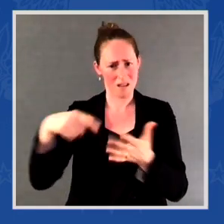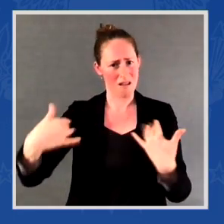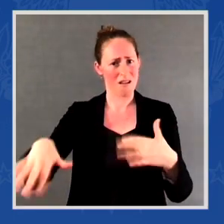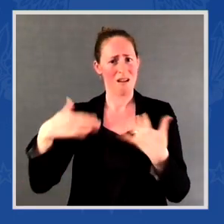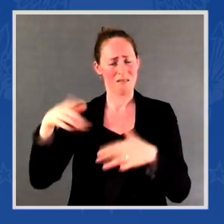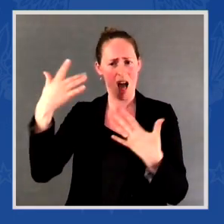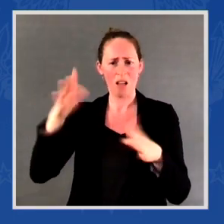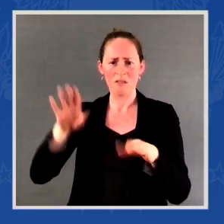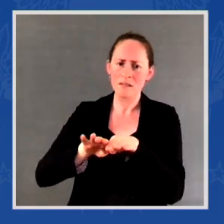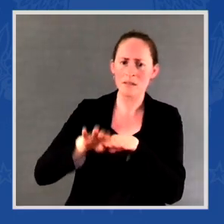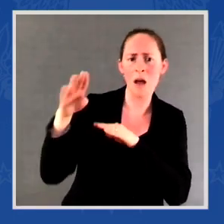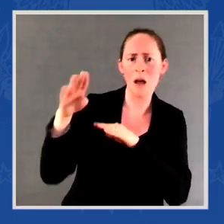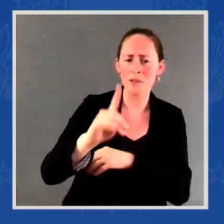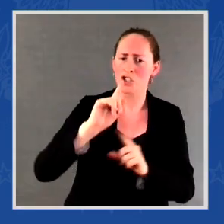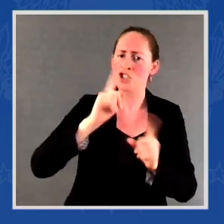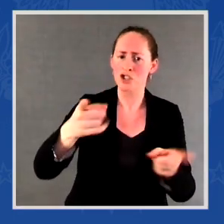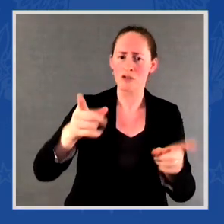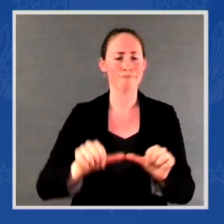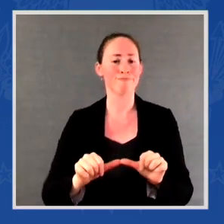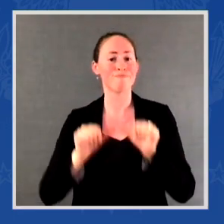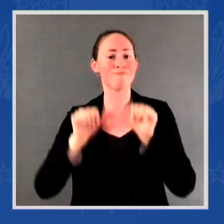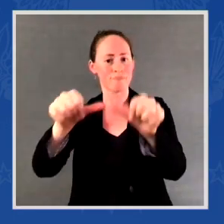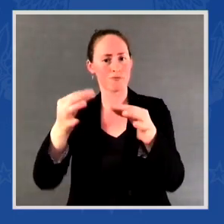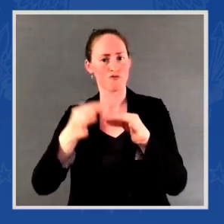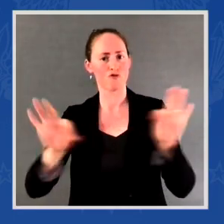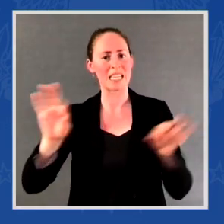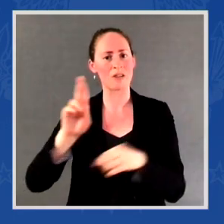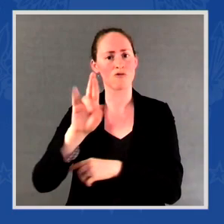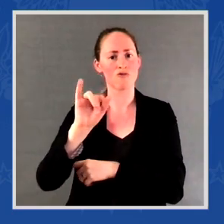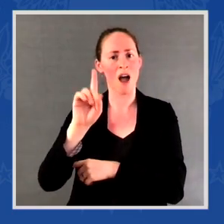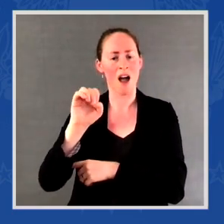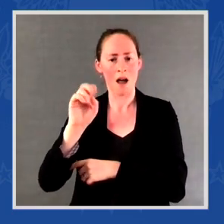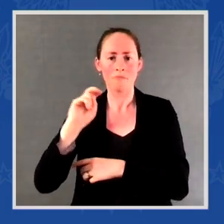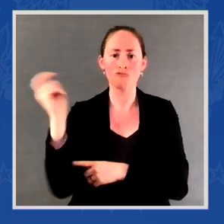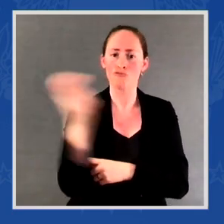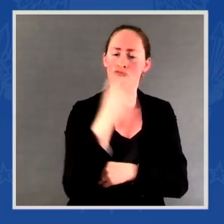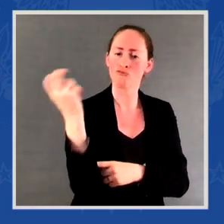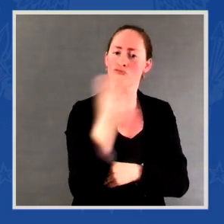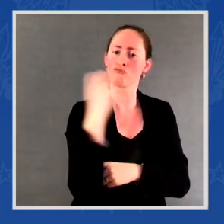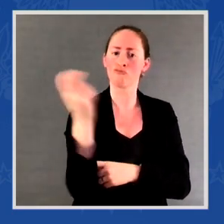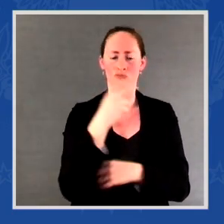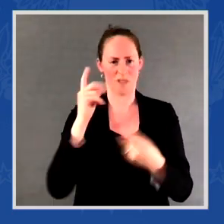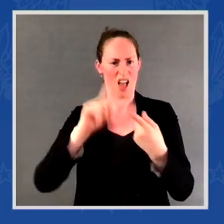they'll provide a ride free to and from. They'll wait and take you back home.